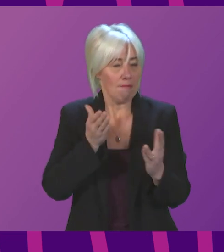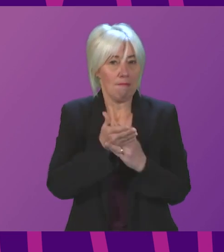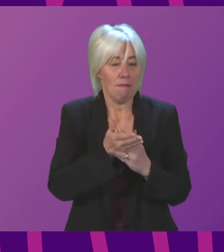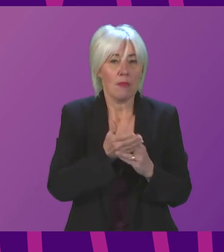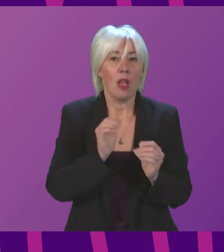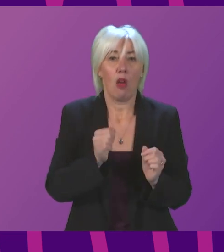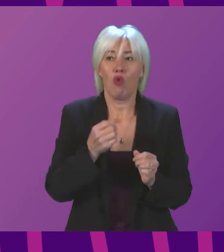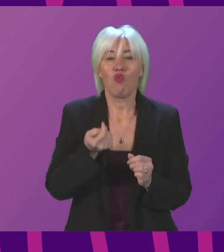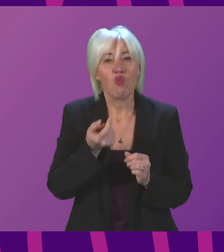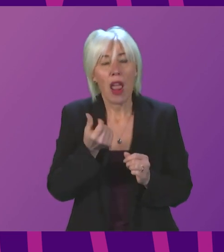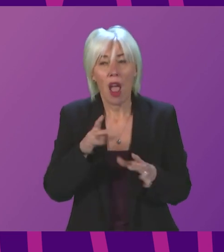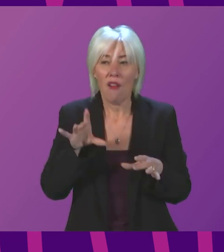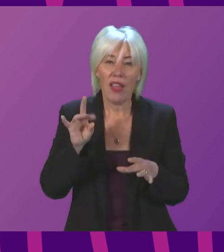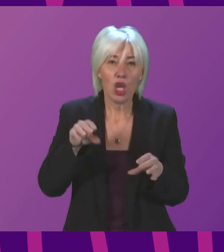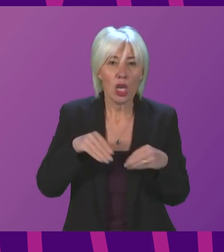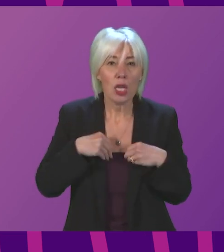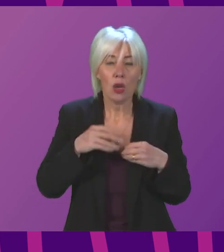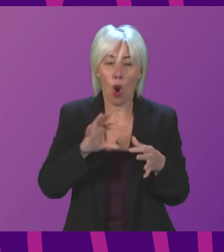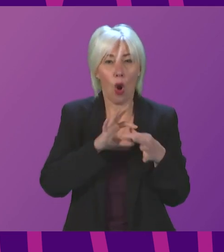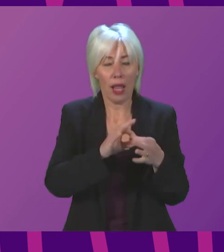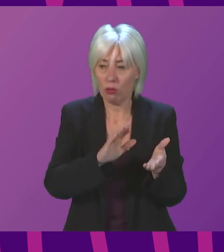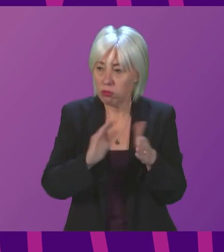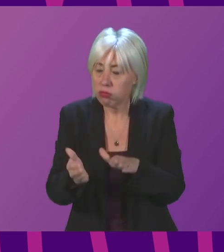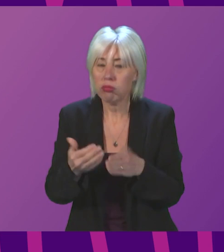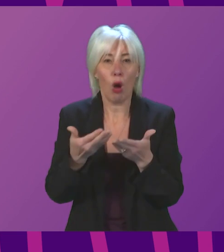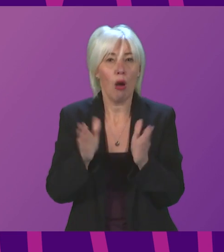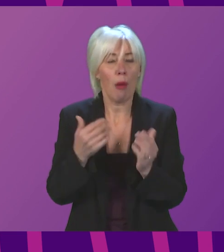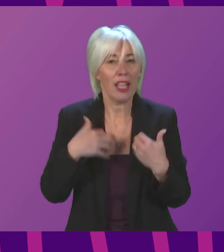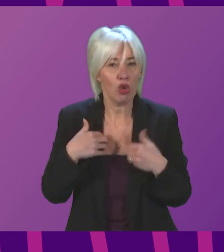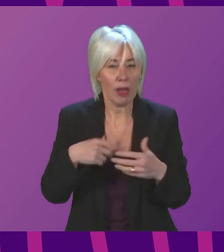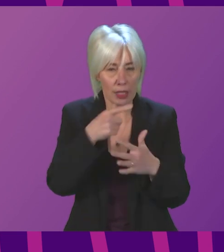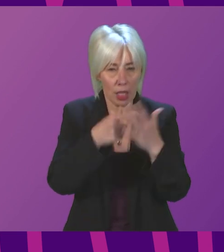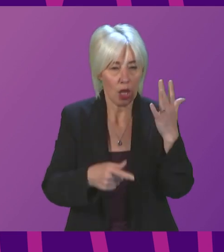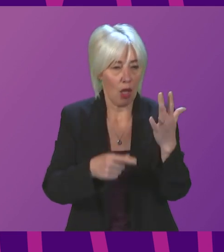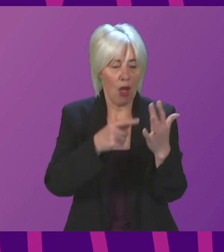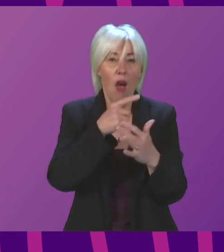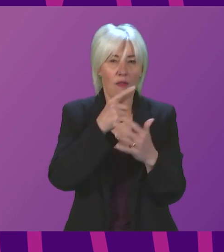rare infection, associated mortality or public interest. Only one of those criteria needs